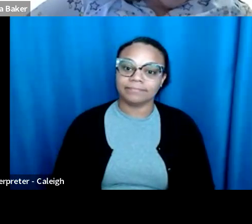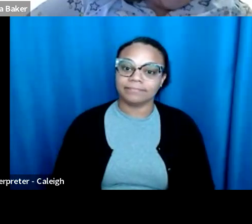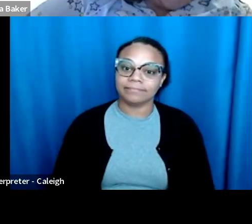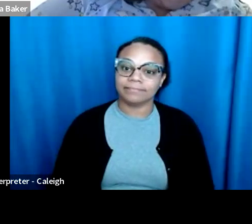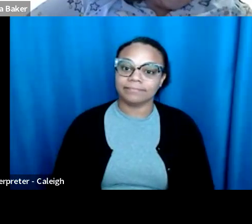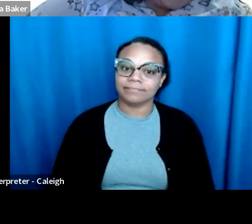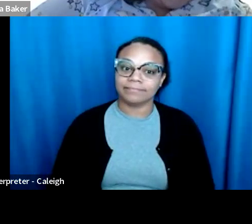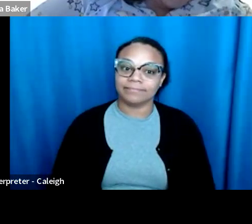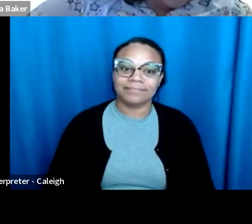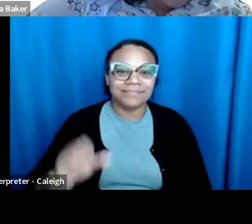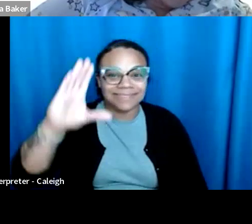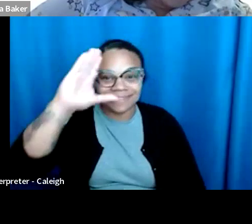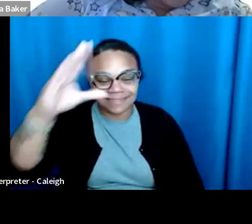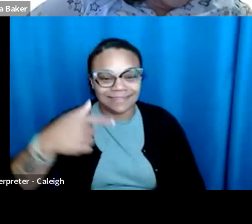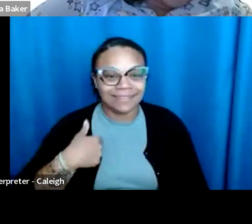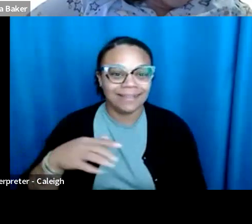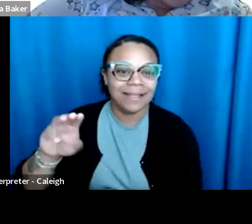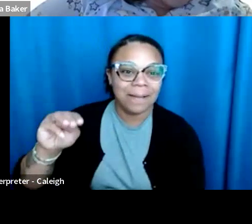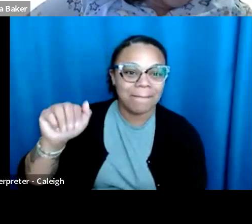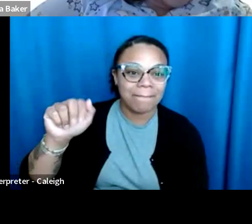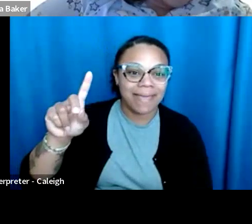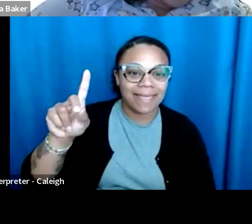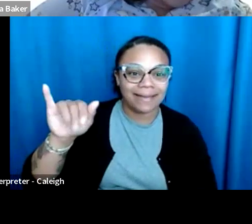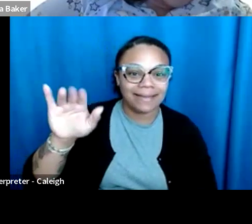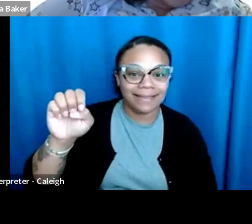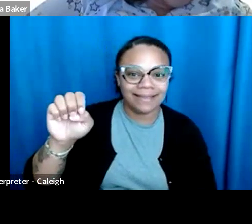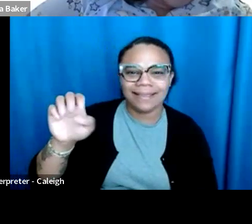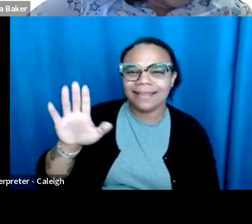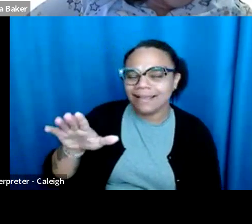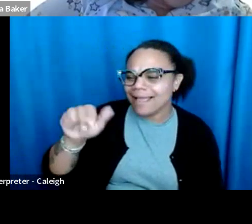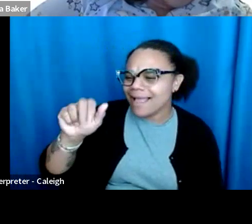Hi, this is Maddie. Andrew, could you repeat that answer for us